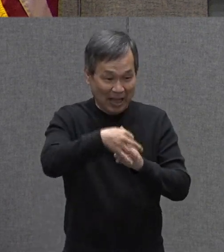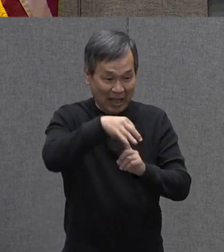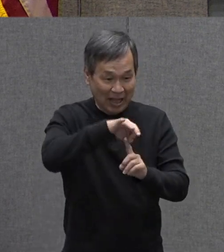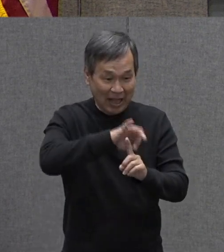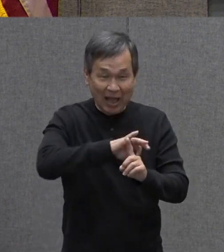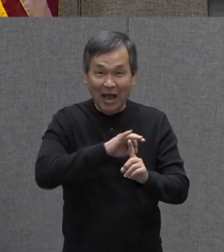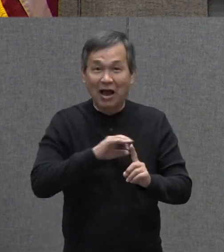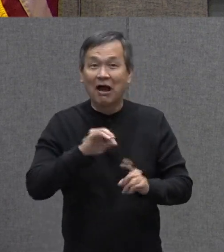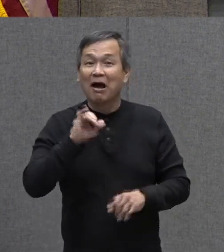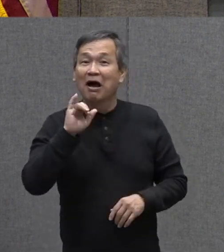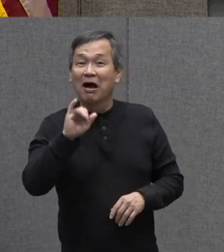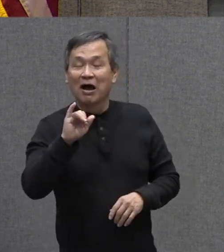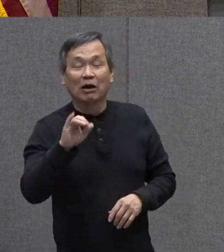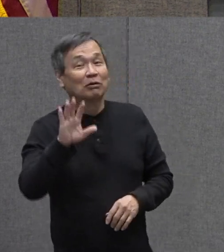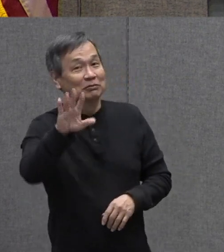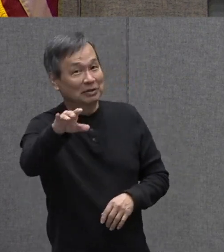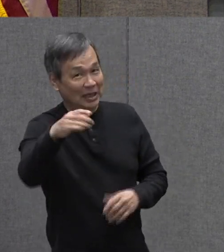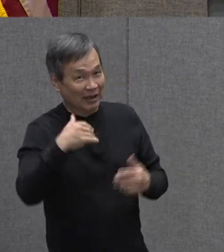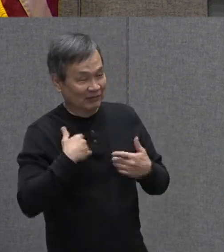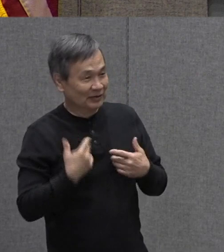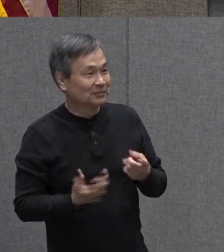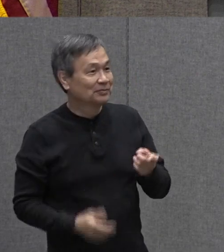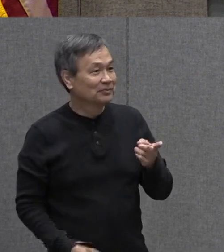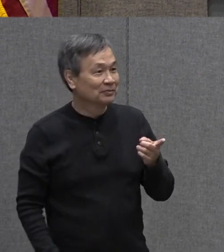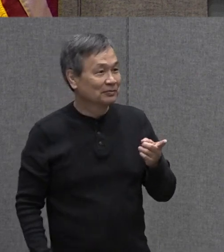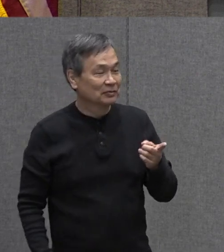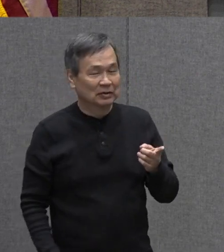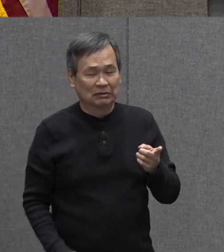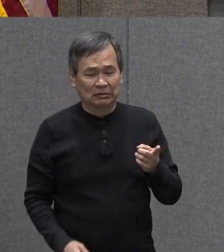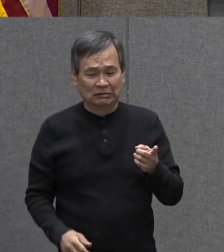I also have another banana.